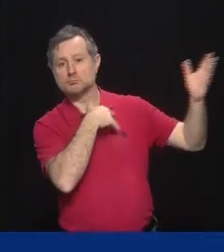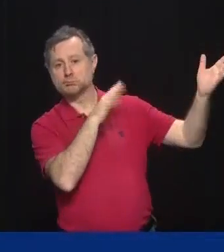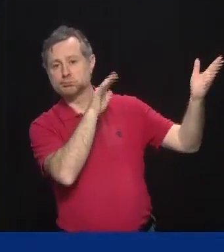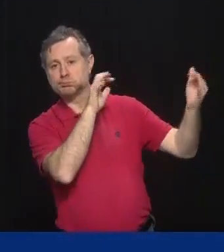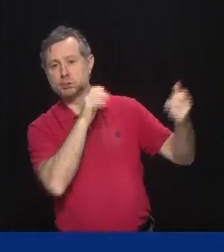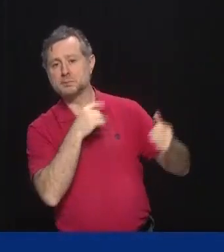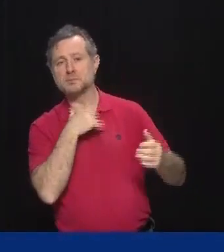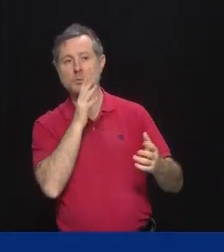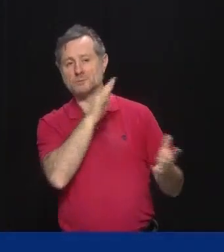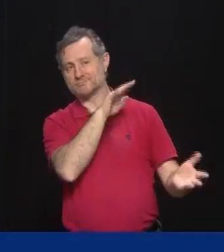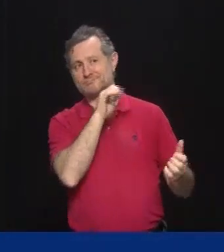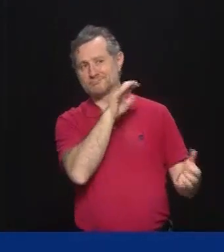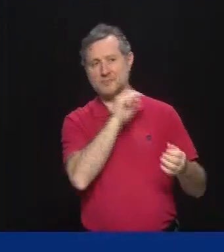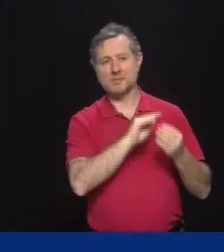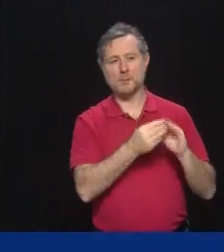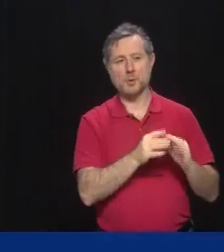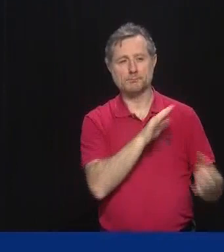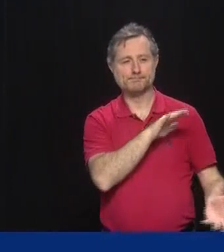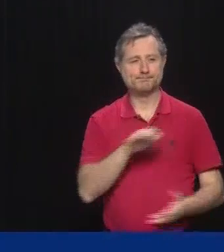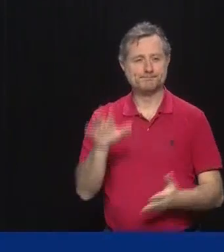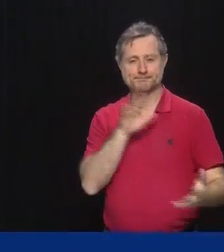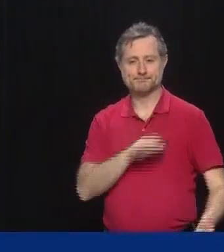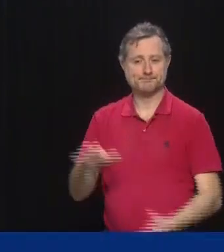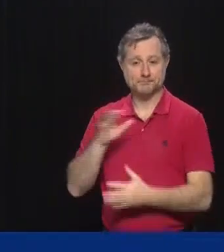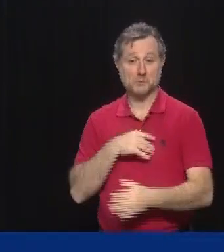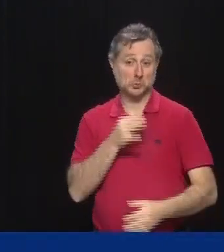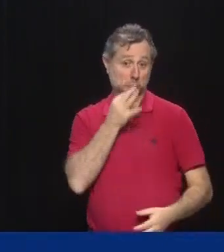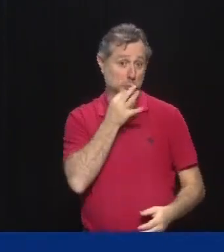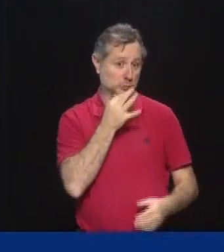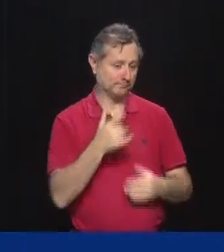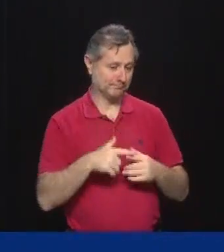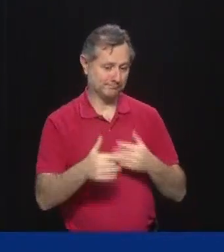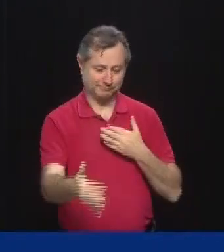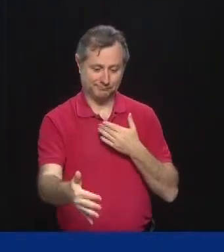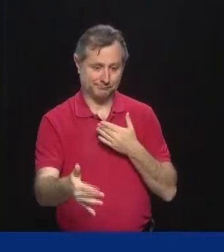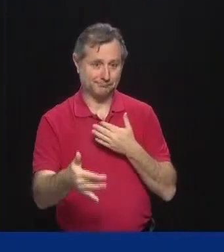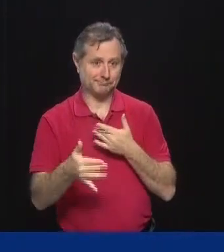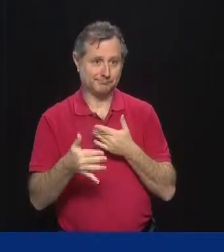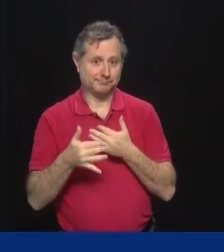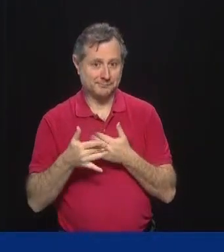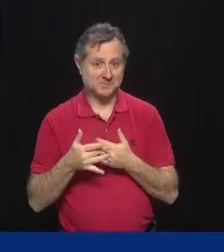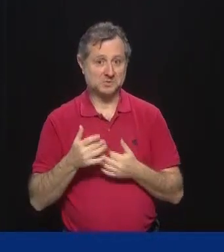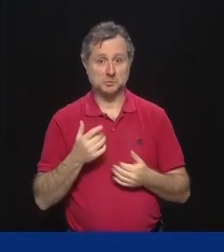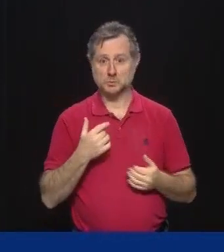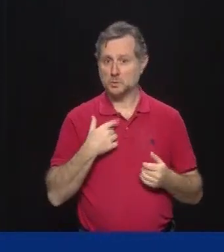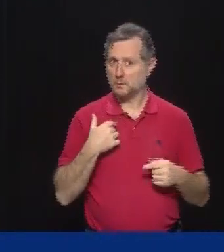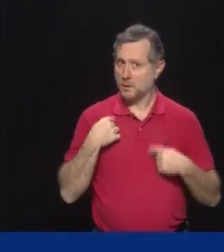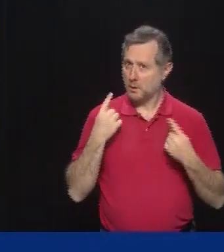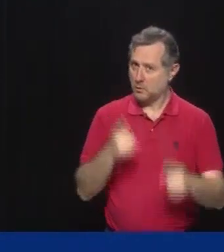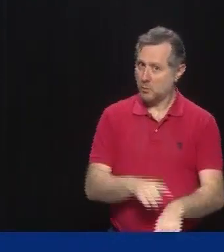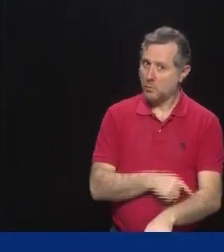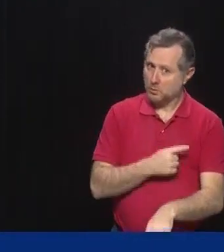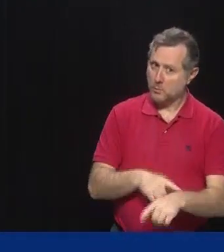THEIR GUIDANCE. WE'VE BEEN ORDERING -- I'LL GIVE YOU NUMBERS ON THE SUPPLIES WE ORDERED.